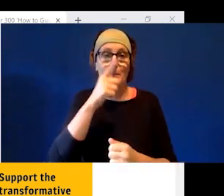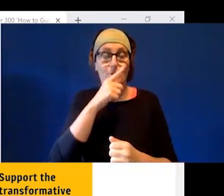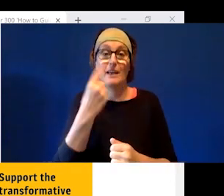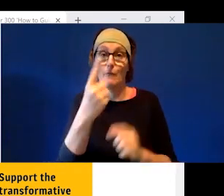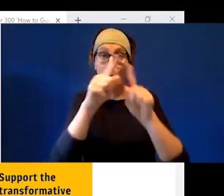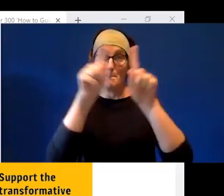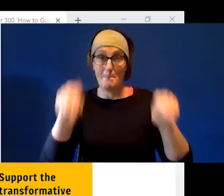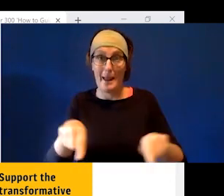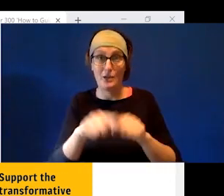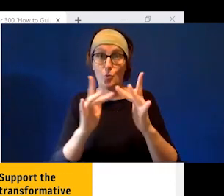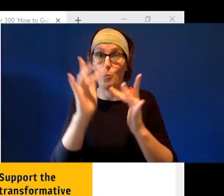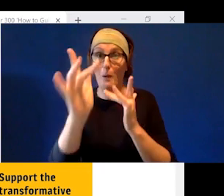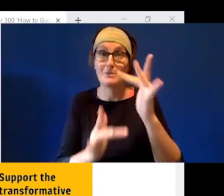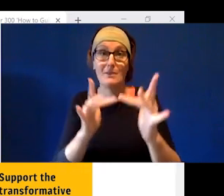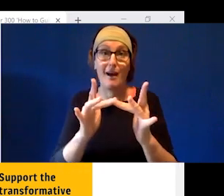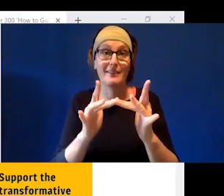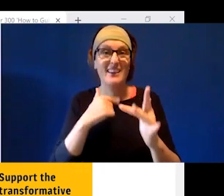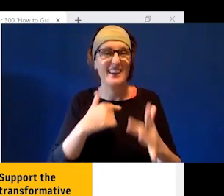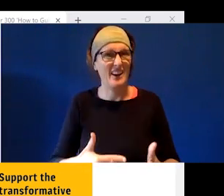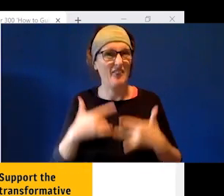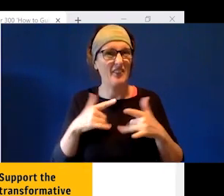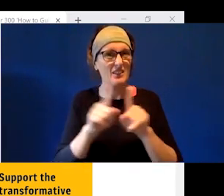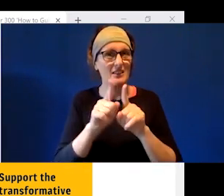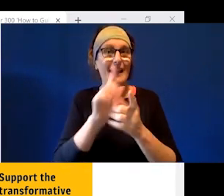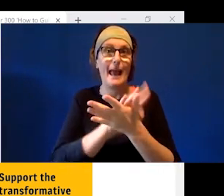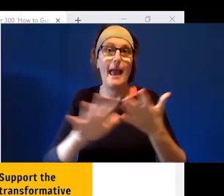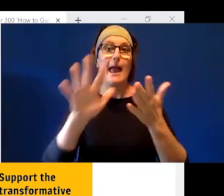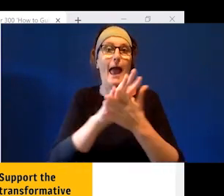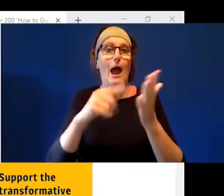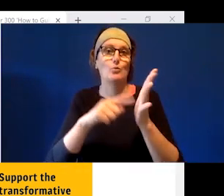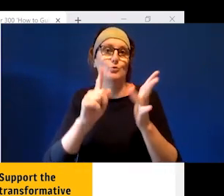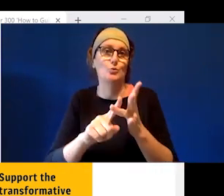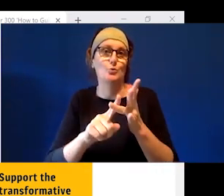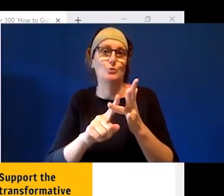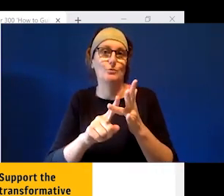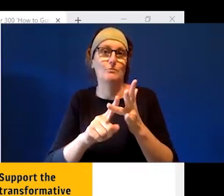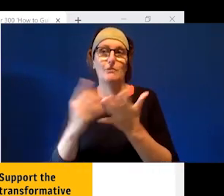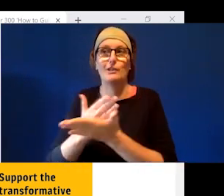In essence, this feels a bit like the how to guide to help you share more in your community.